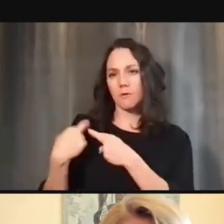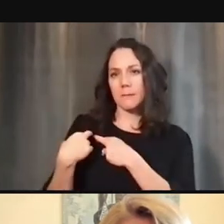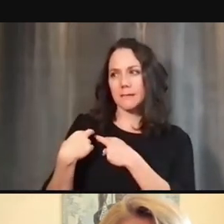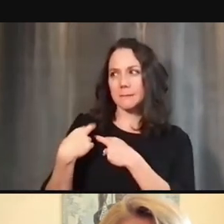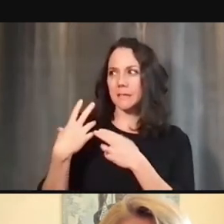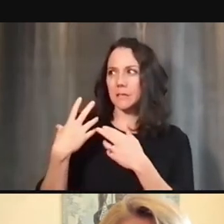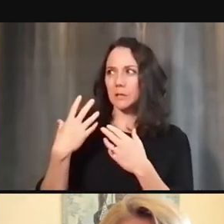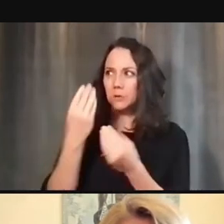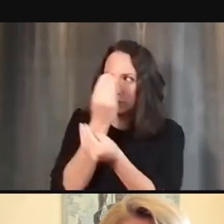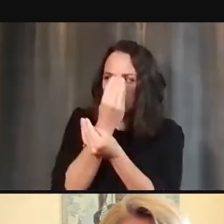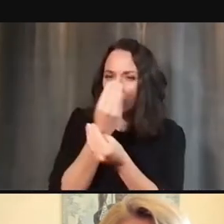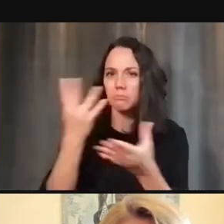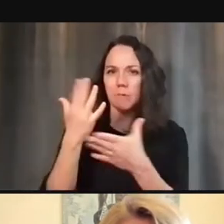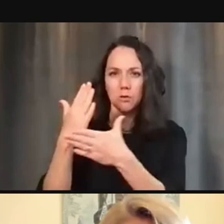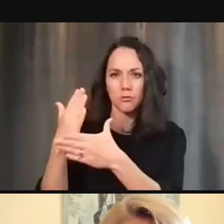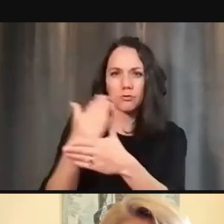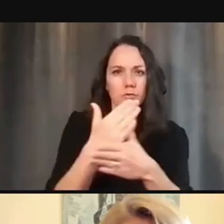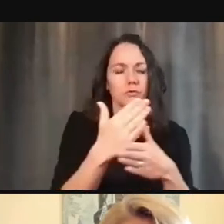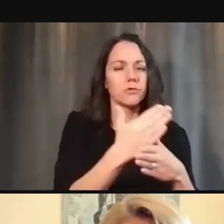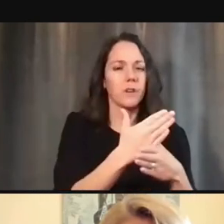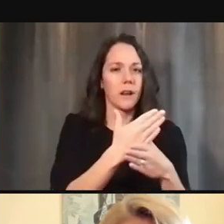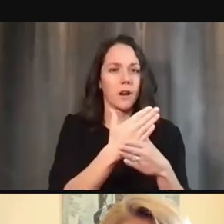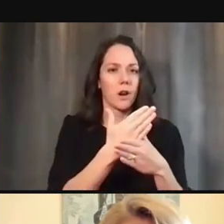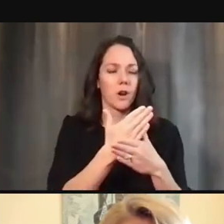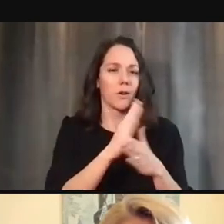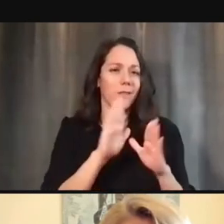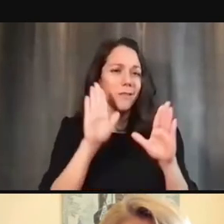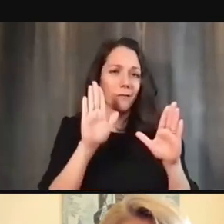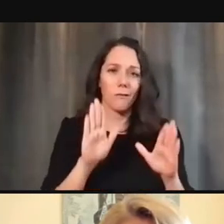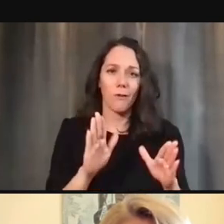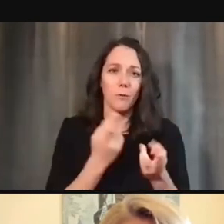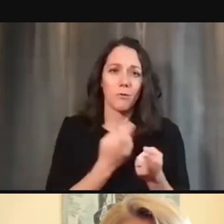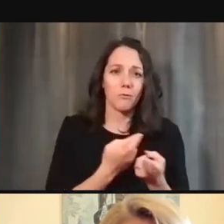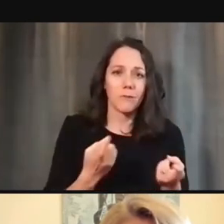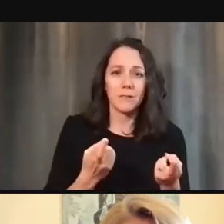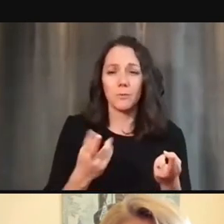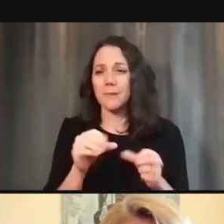the incredible resources and space that they have access to with other